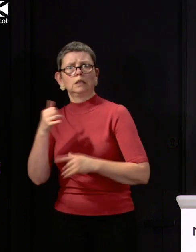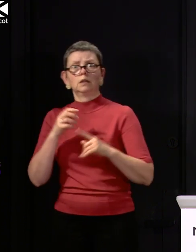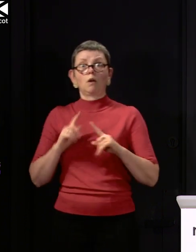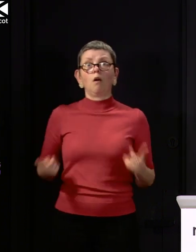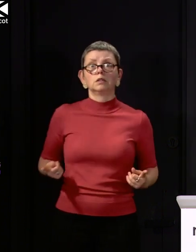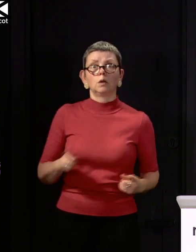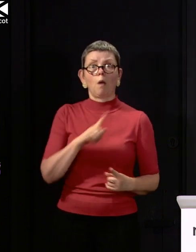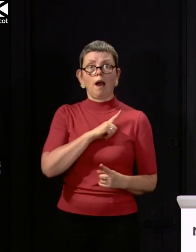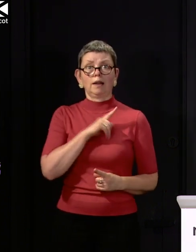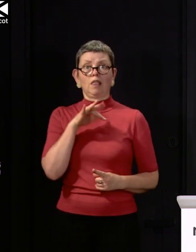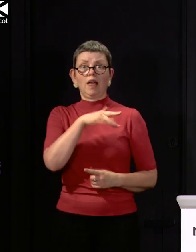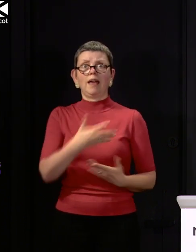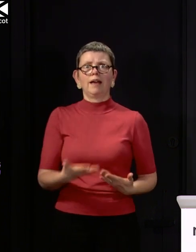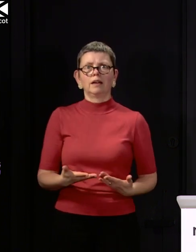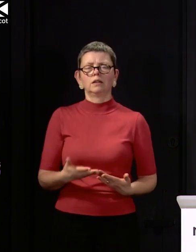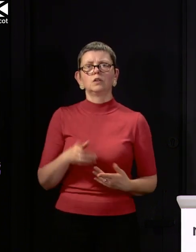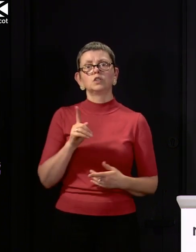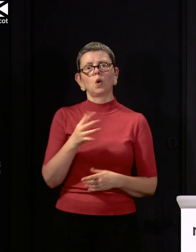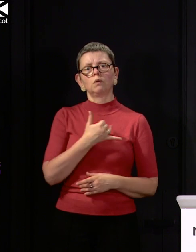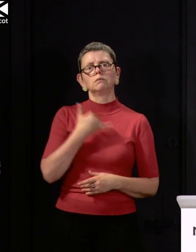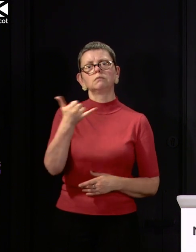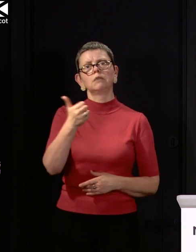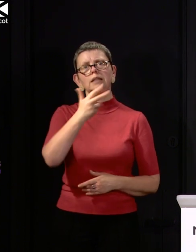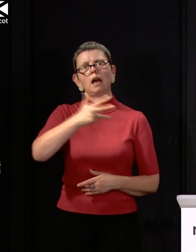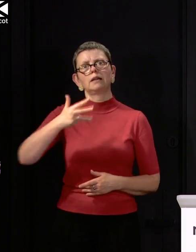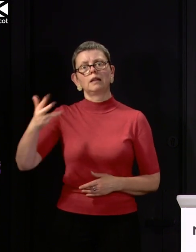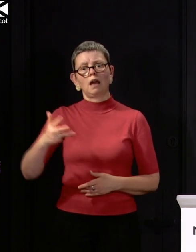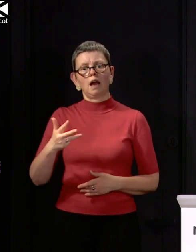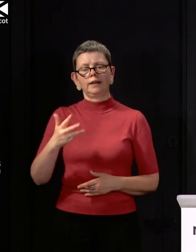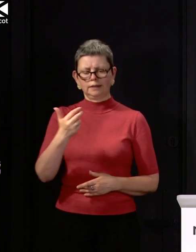somebody phones 999 for example, we have also given at an early stage of the coronavirus